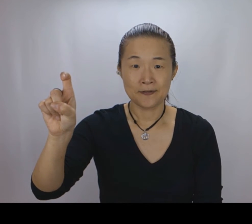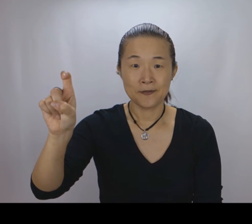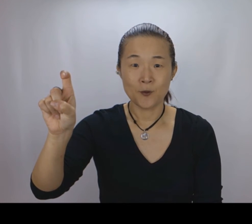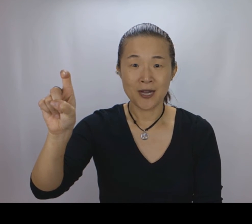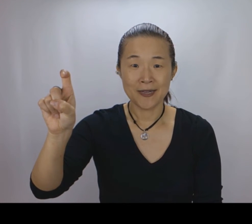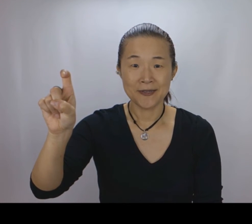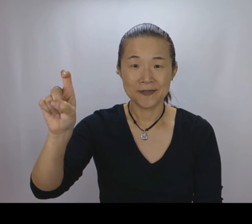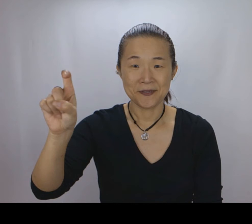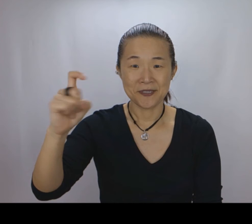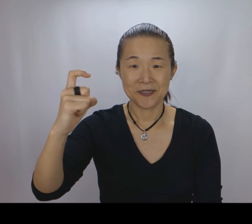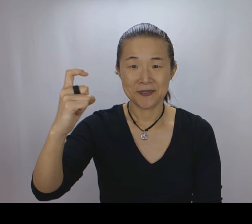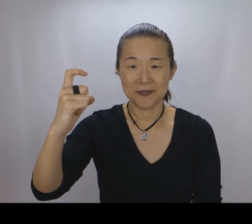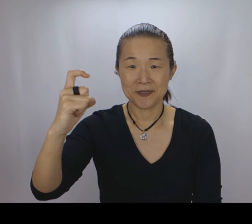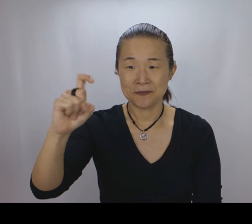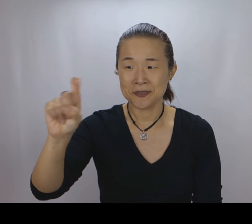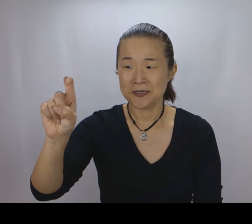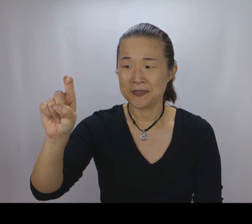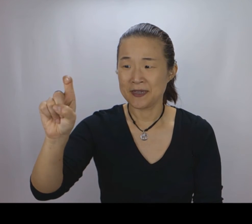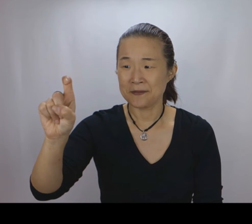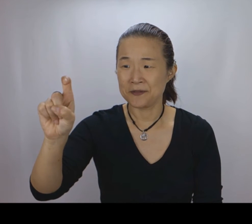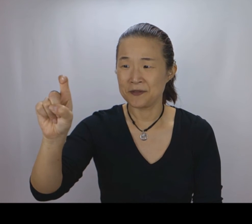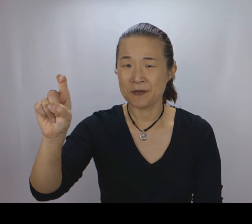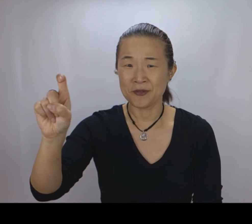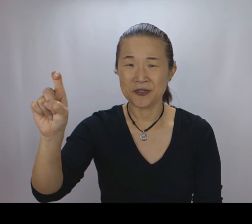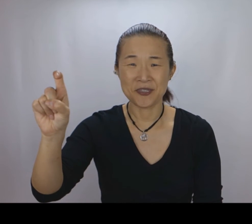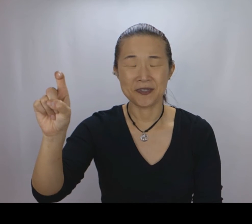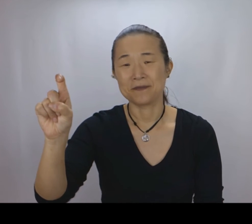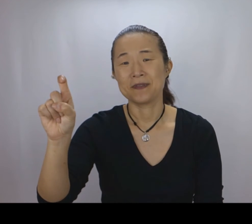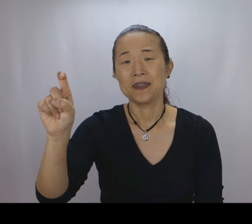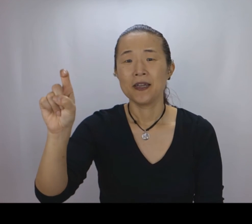I don't know why. It's just something you have to remember.